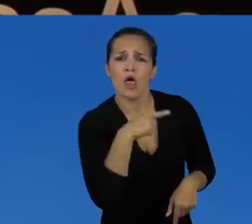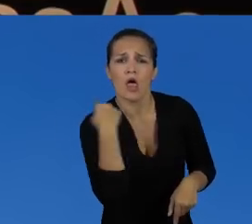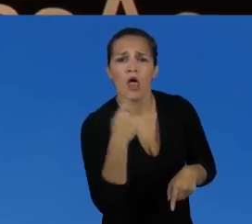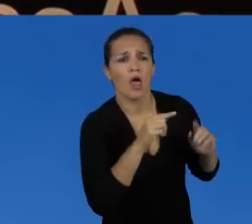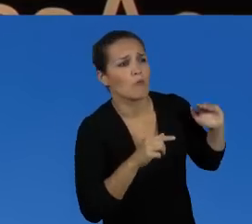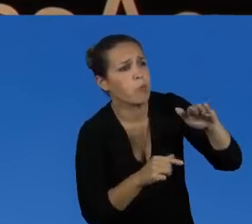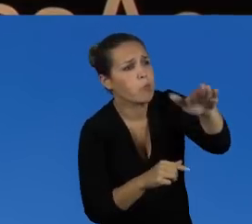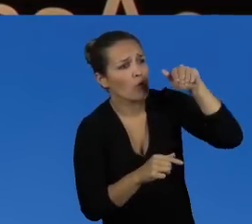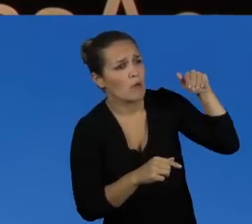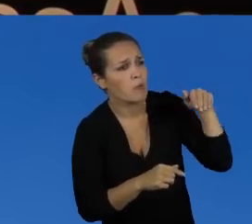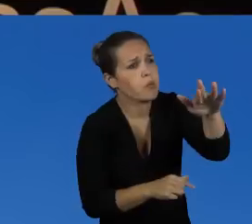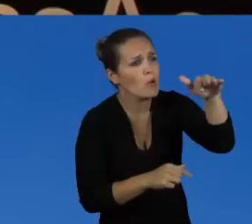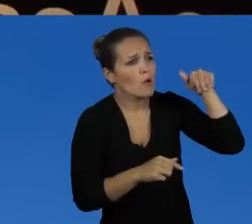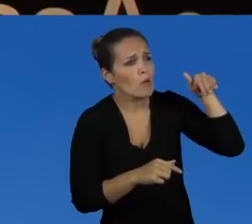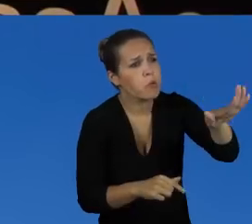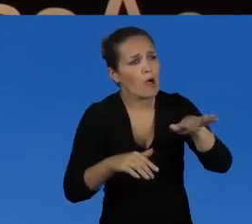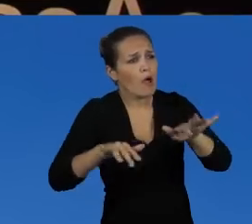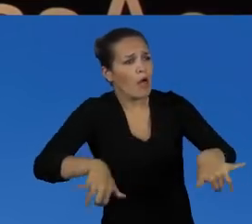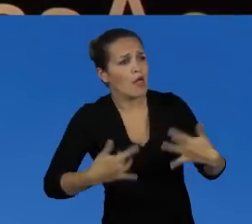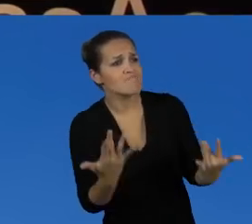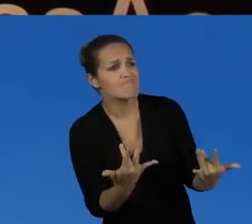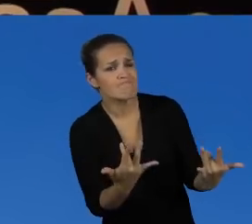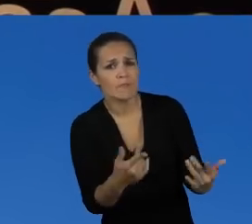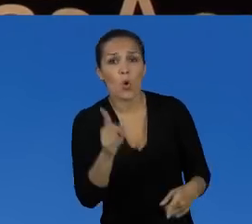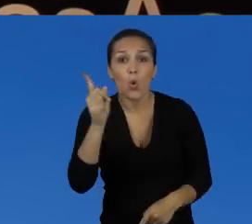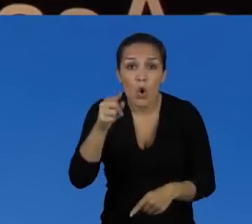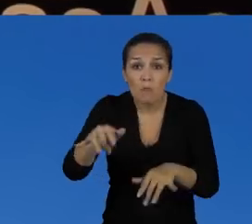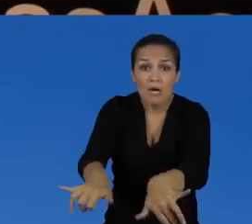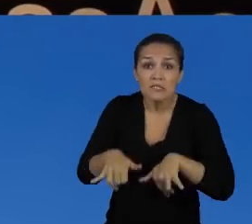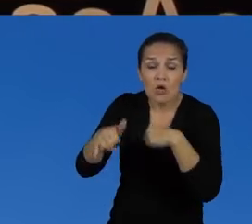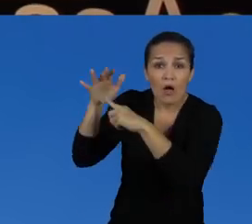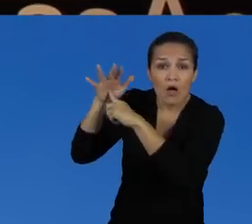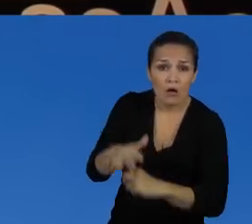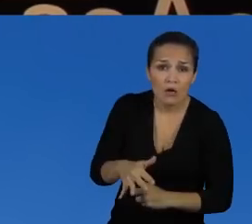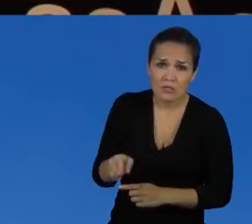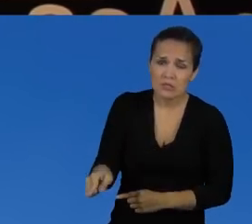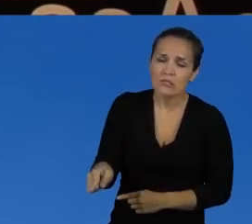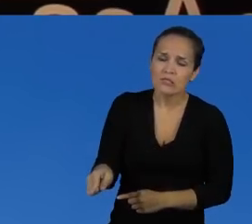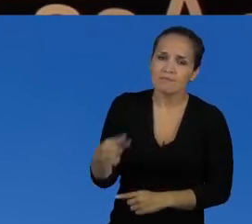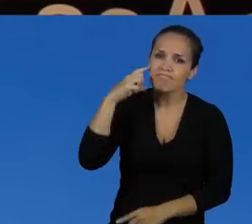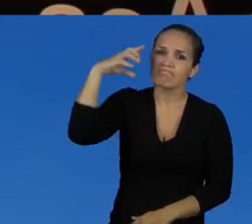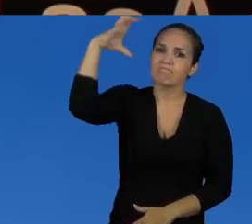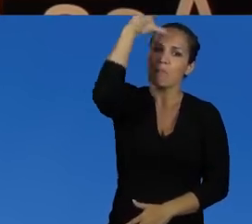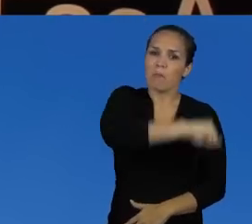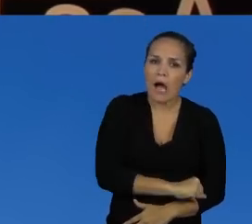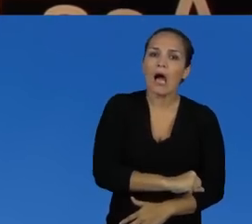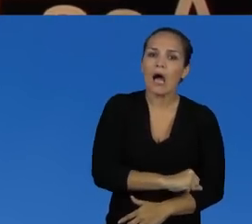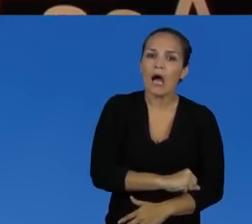which means that she has to wait for I don't know how many buses since most of them are not accessible